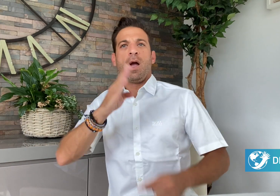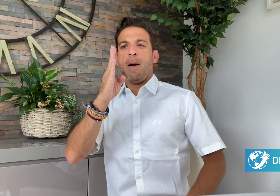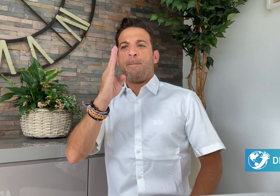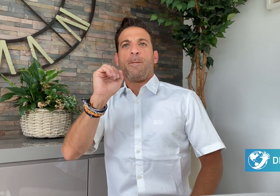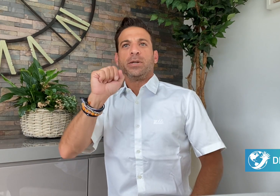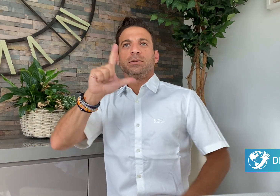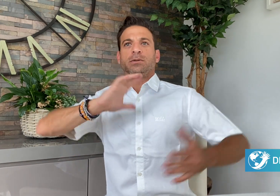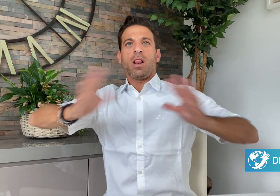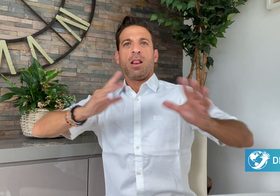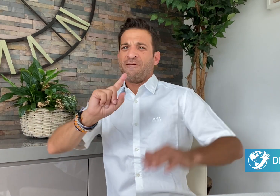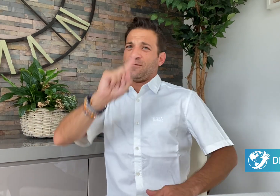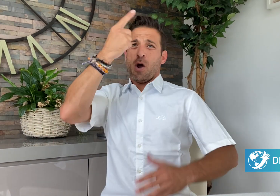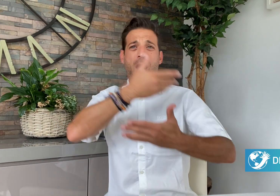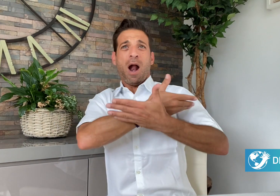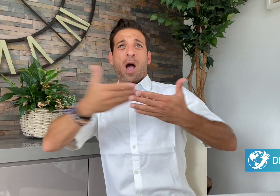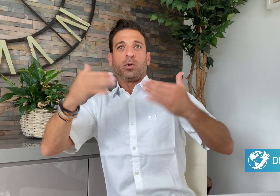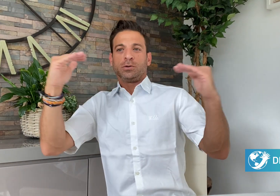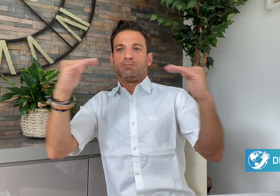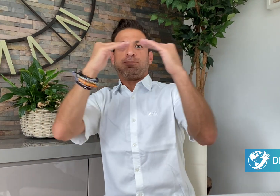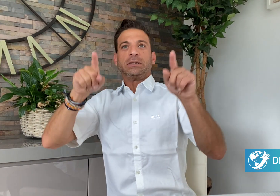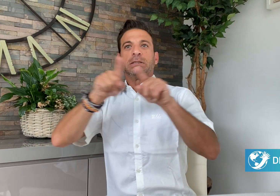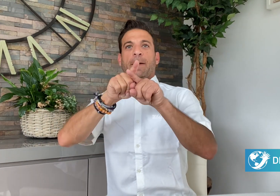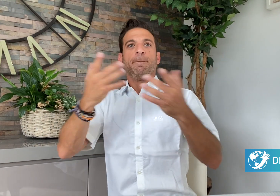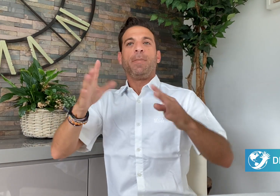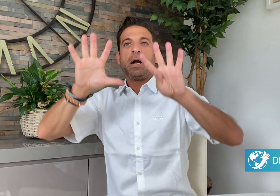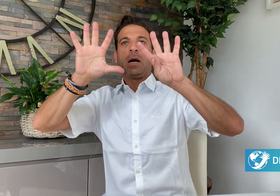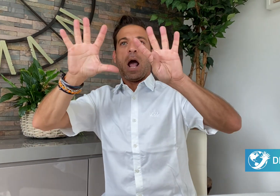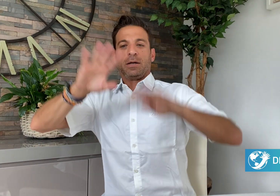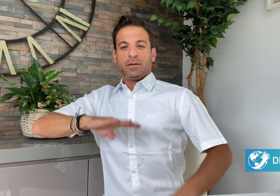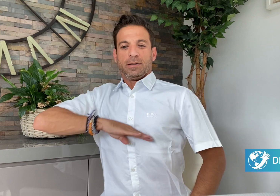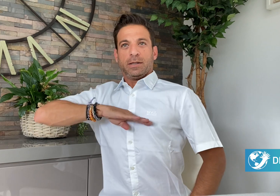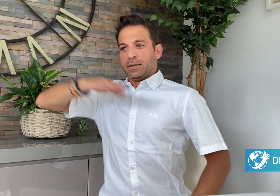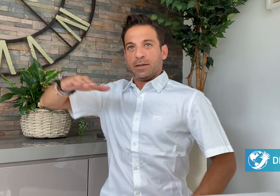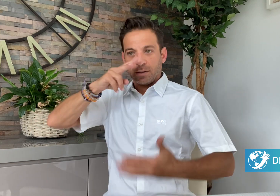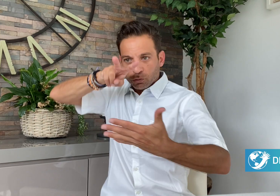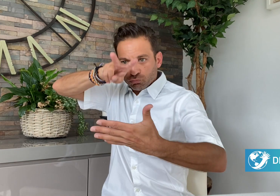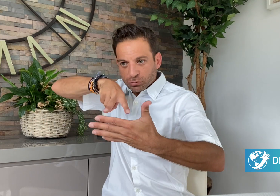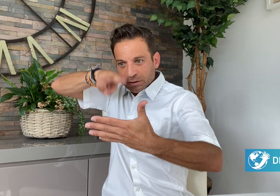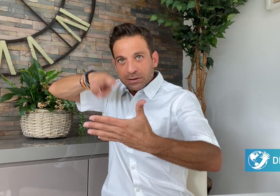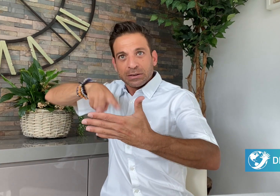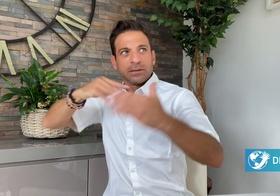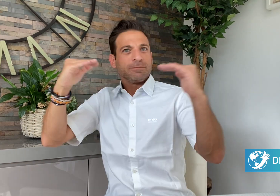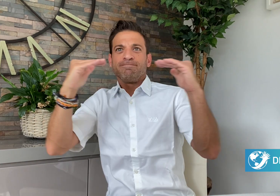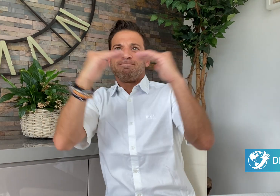her dyslexia prevents her from fully understanding the subtitles.